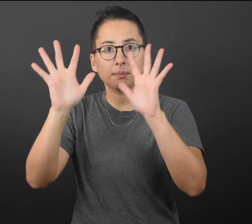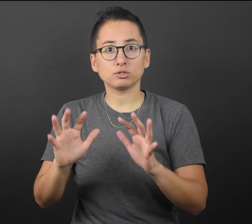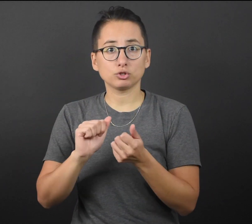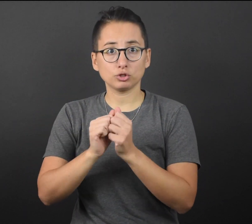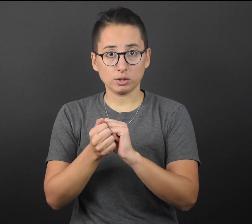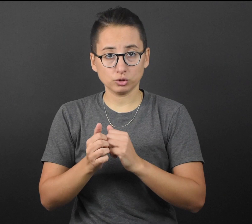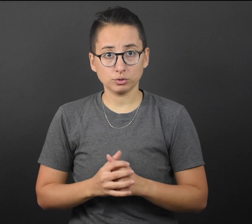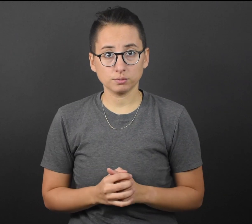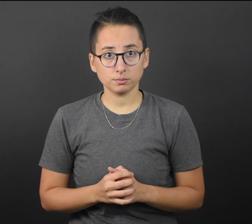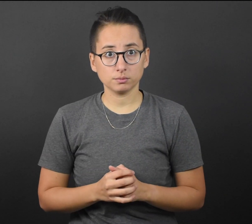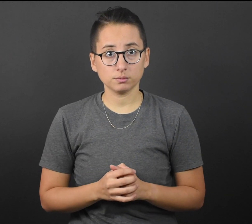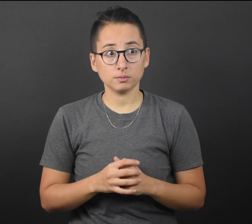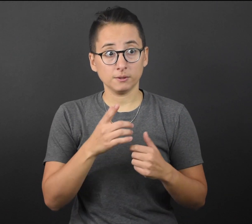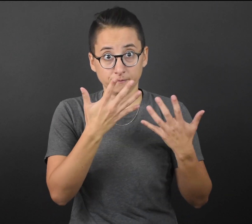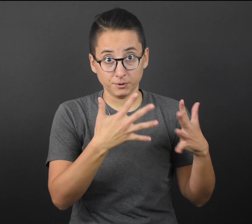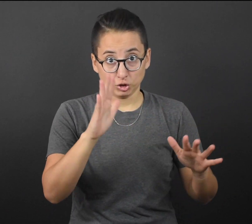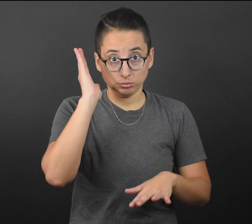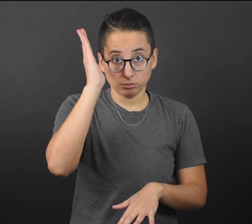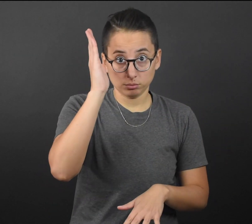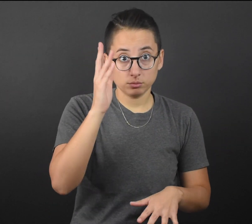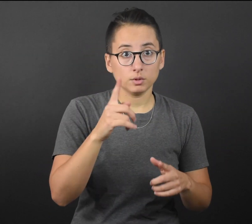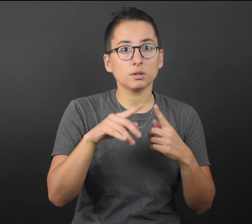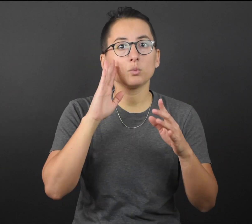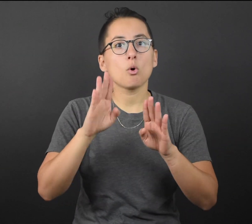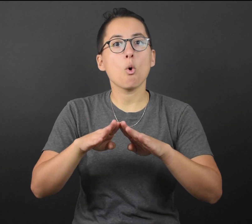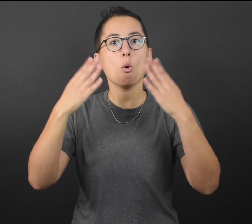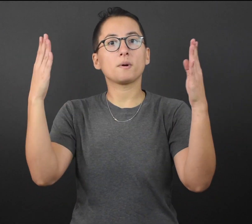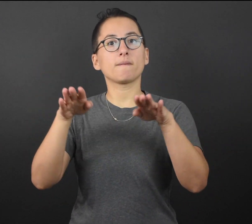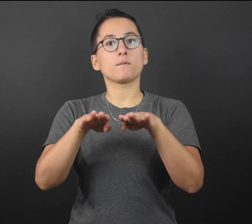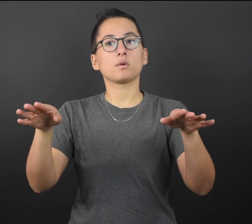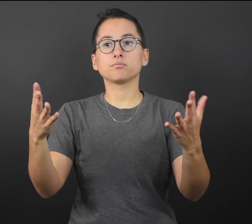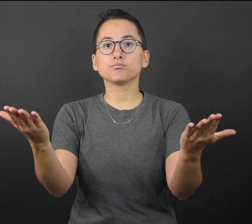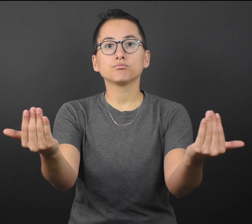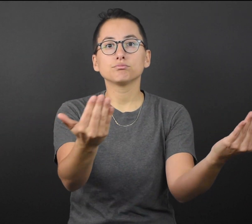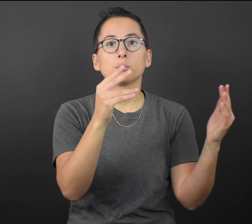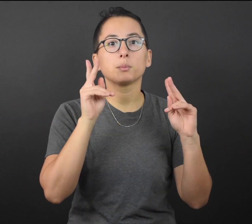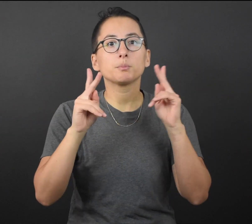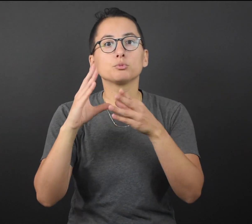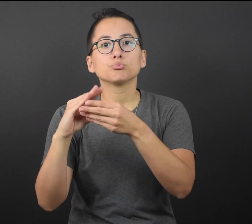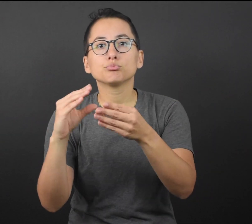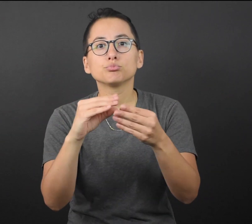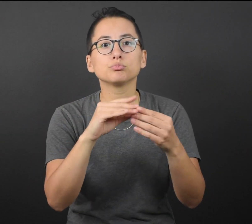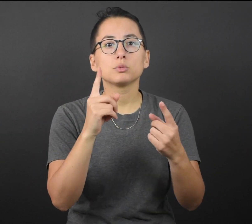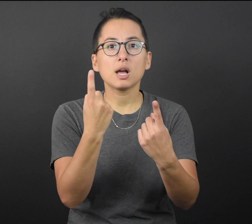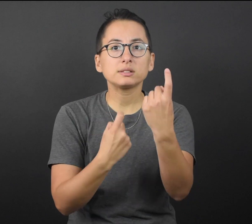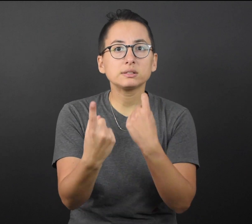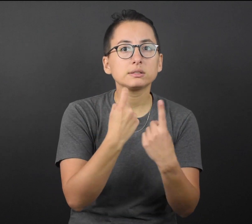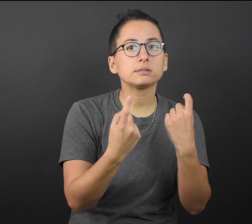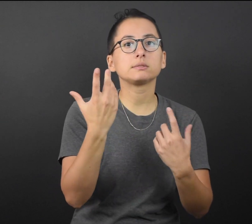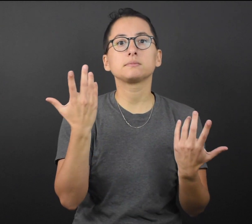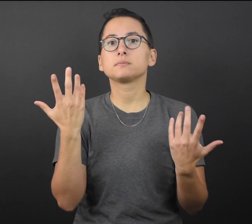of the actions we are taking to address the changing climate. Following this